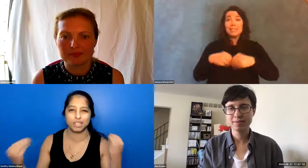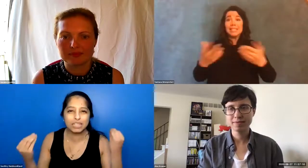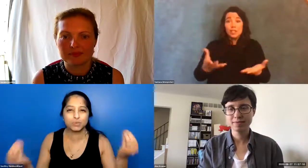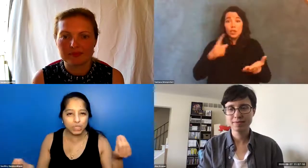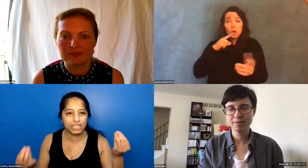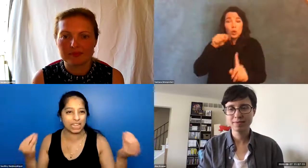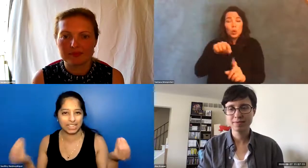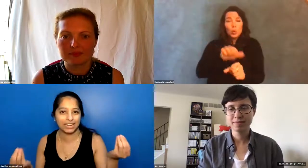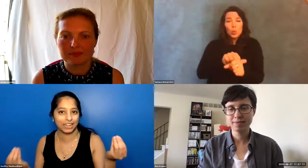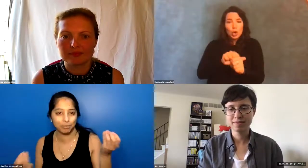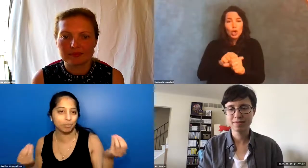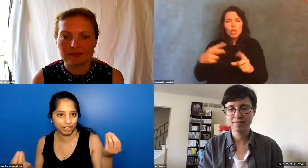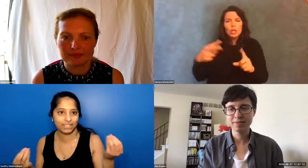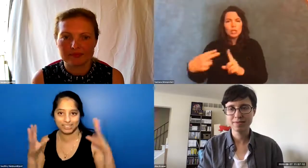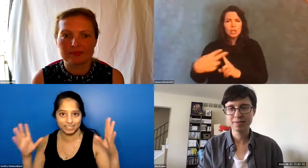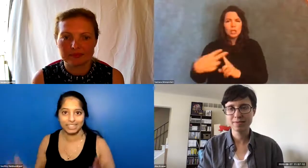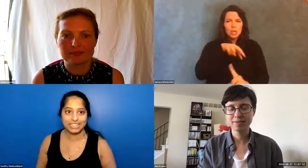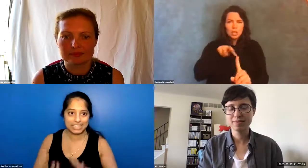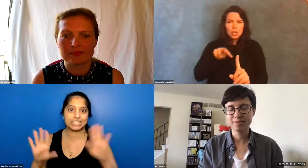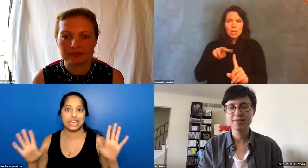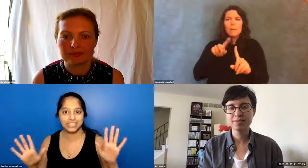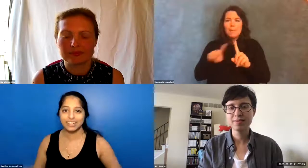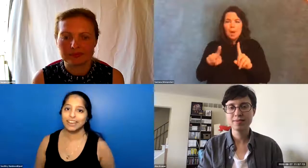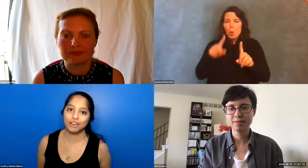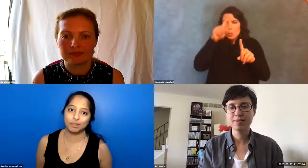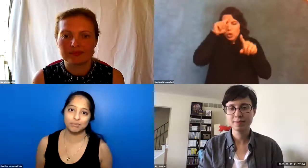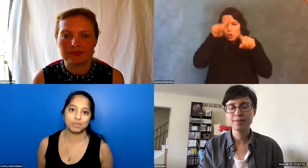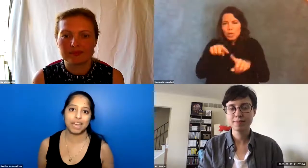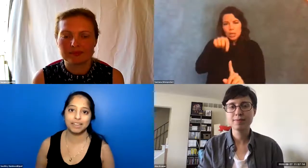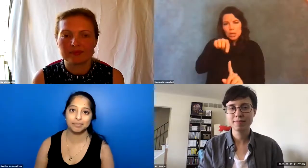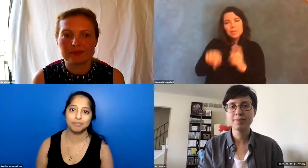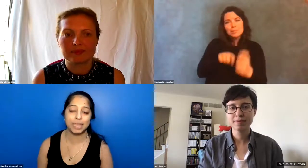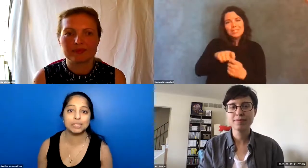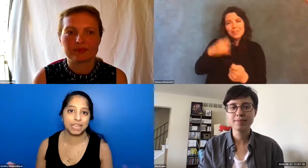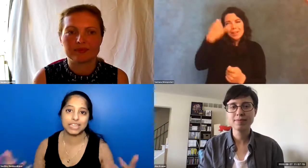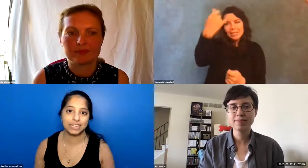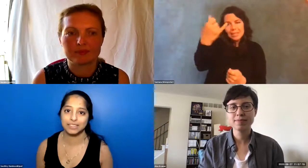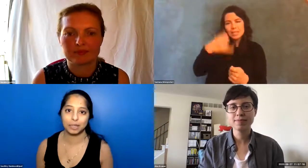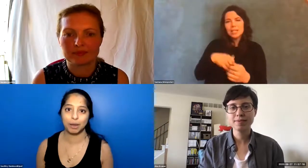I think is really exciting and important to state so that makes me excited to think about